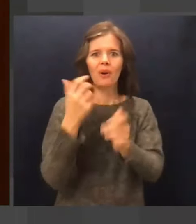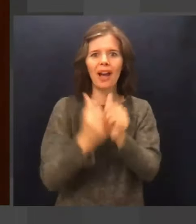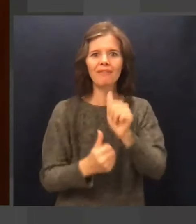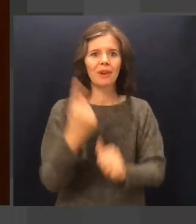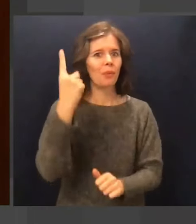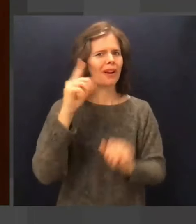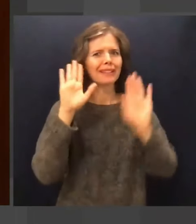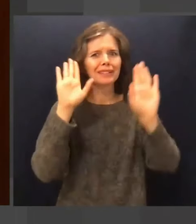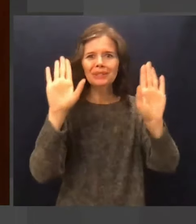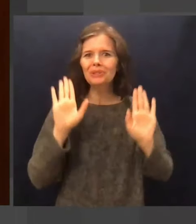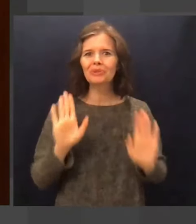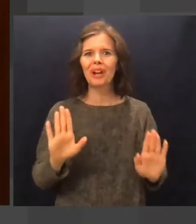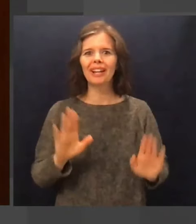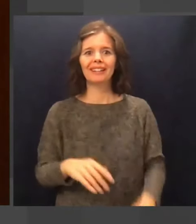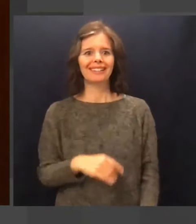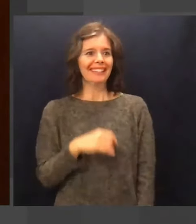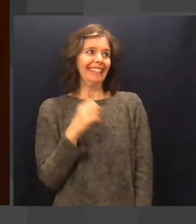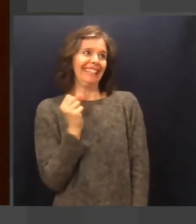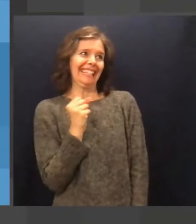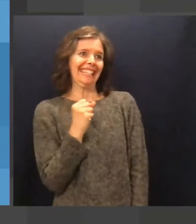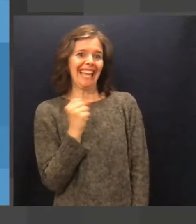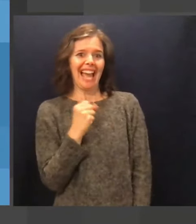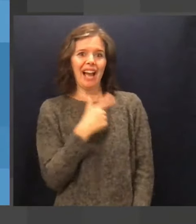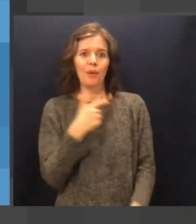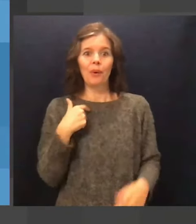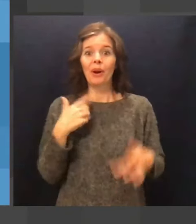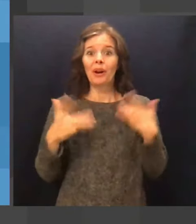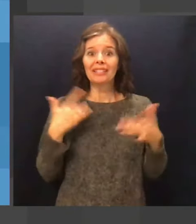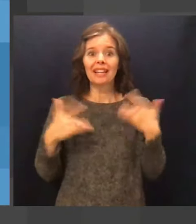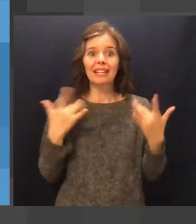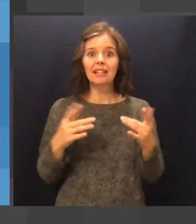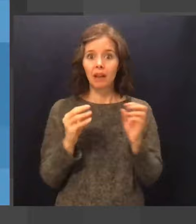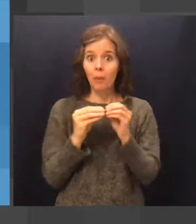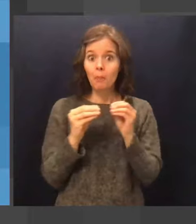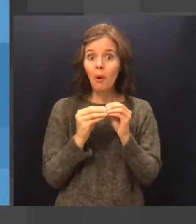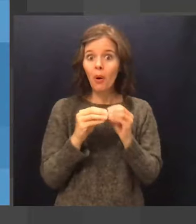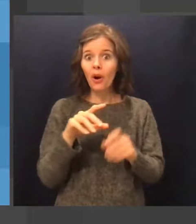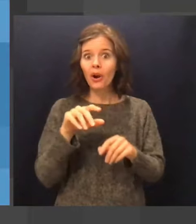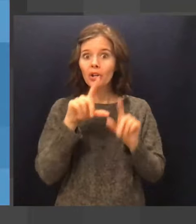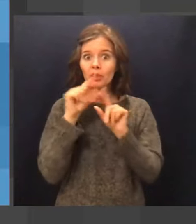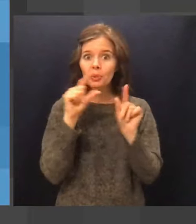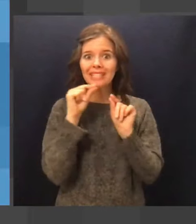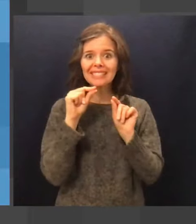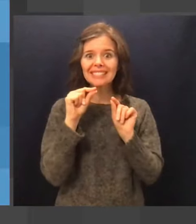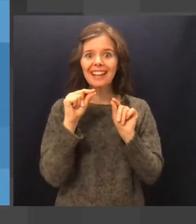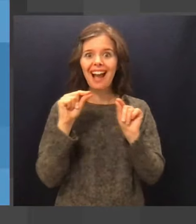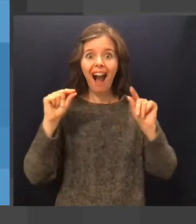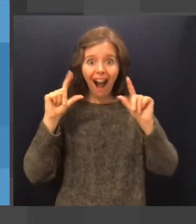YES. IT'S GREAT AND WE HAVE A LITTLE